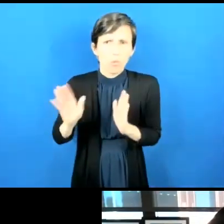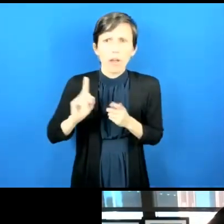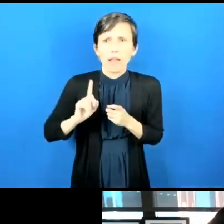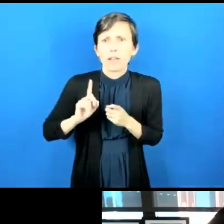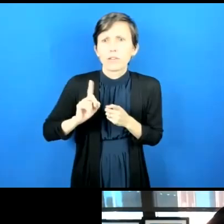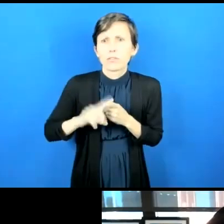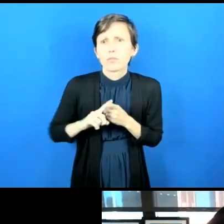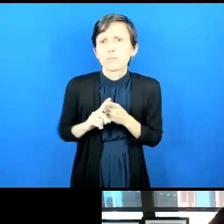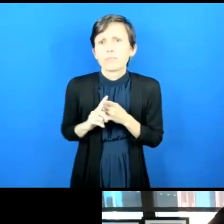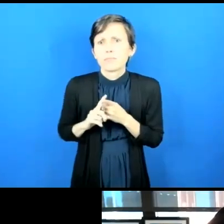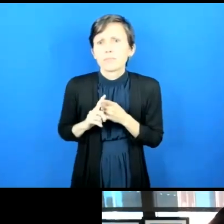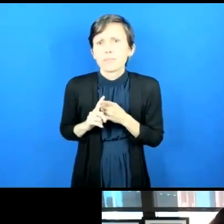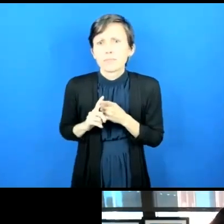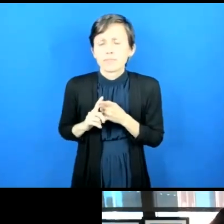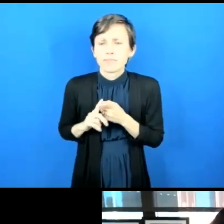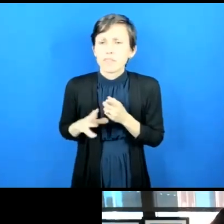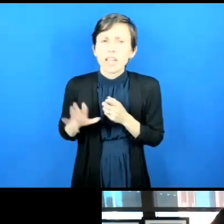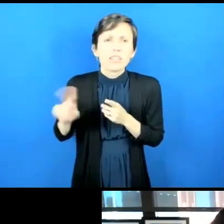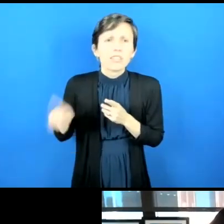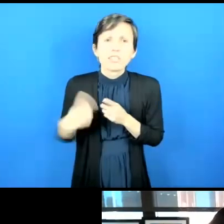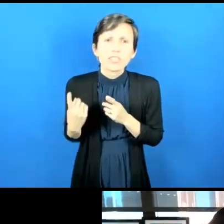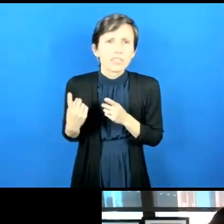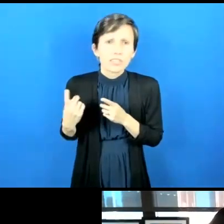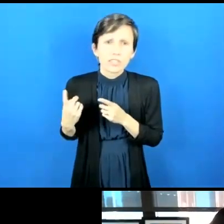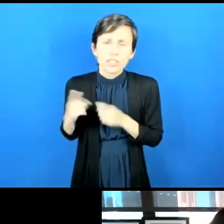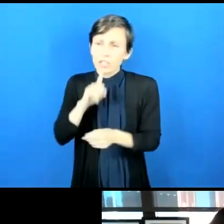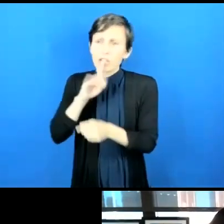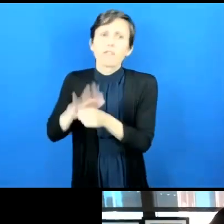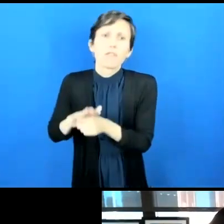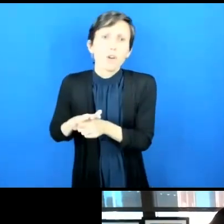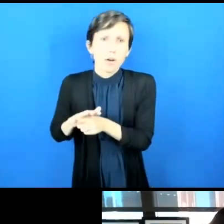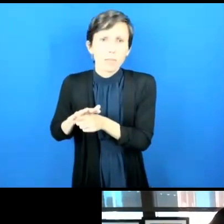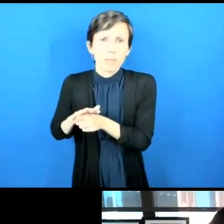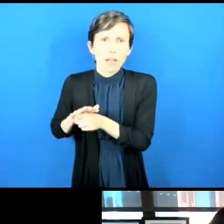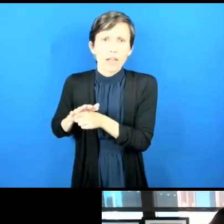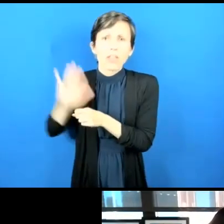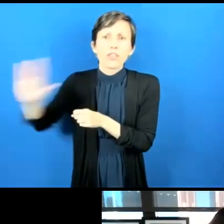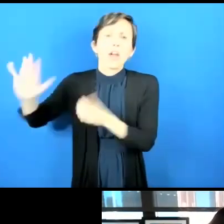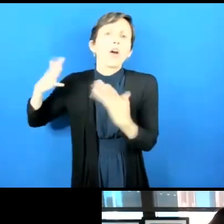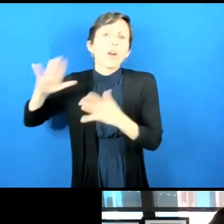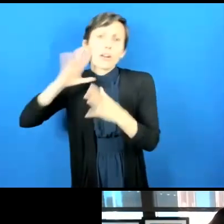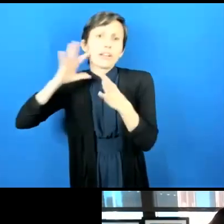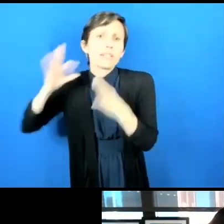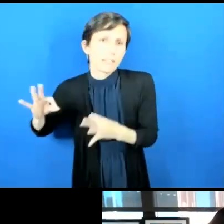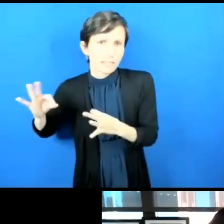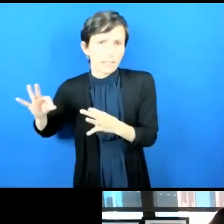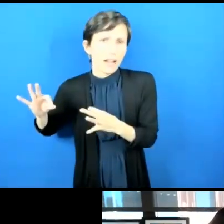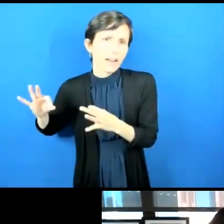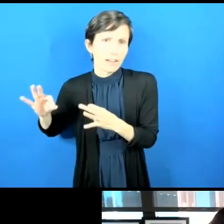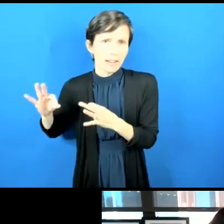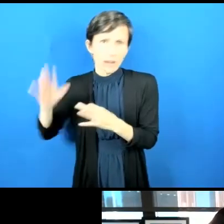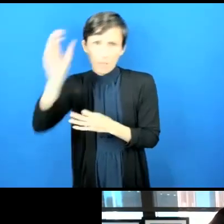to reinforce or confirm a kind of predetermined narrative of the overly woke, you know, institution